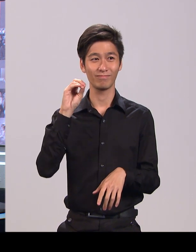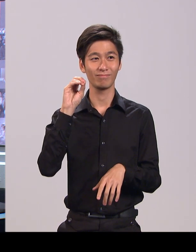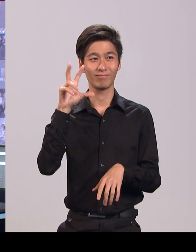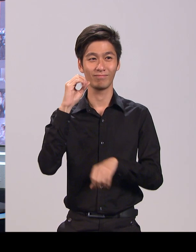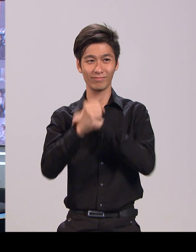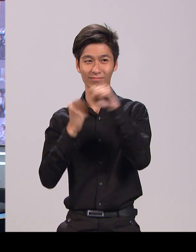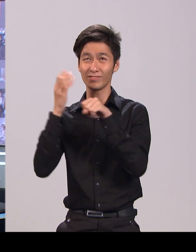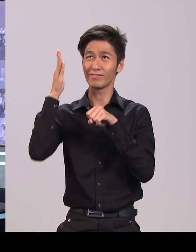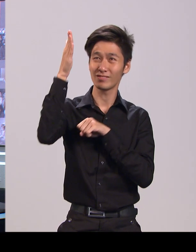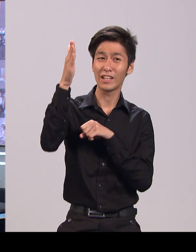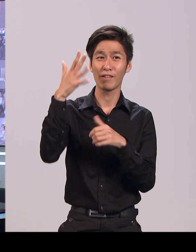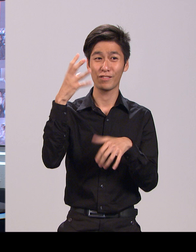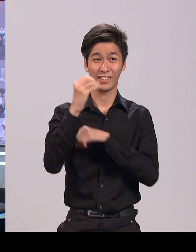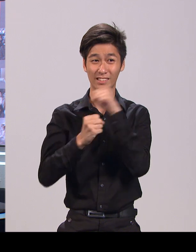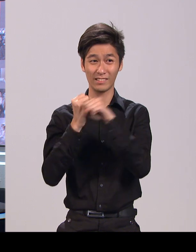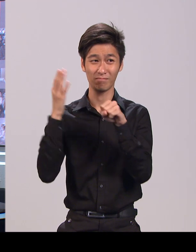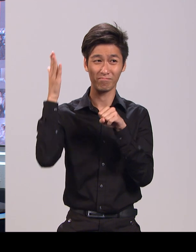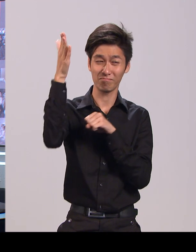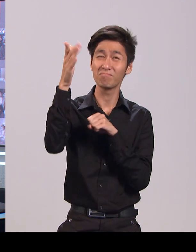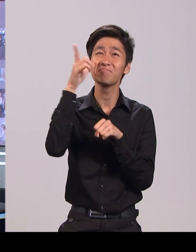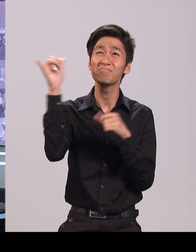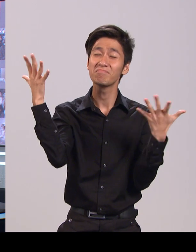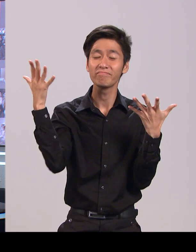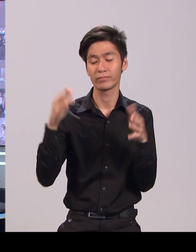Well, that's mostly for our children to imagine and to create.